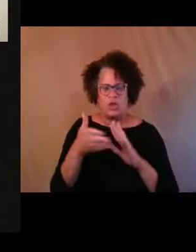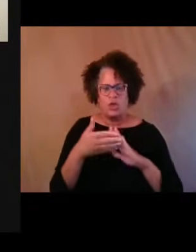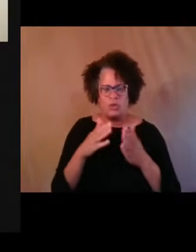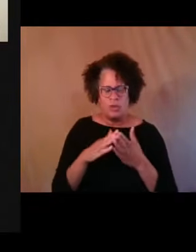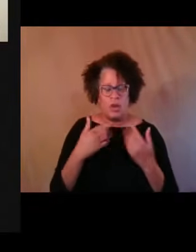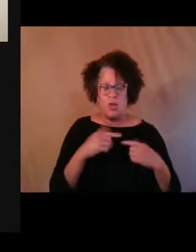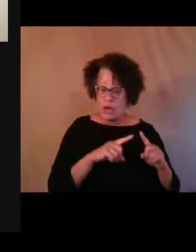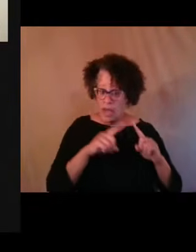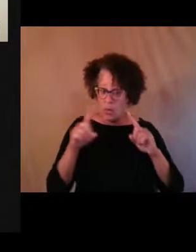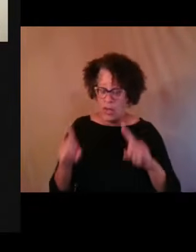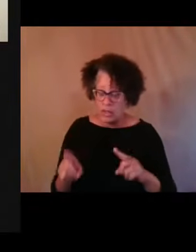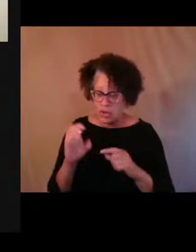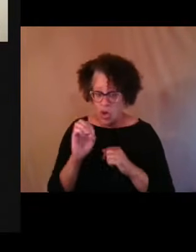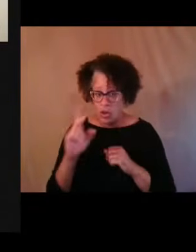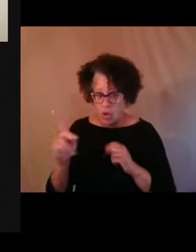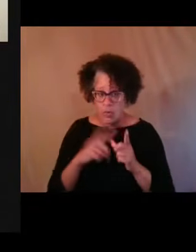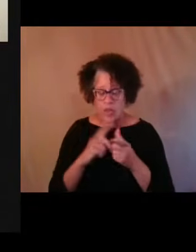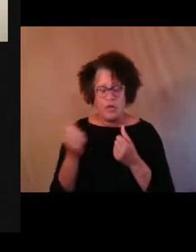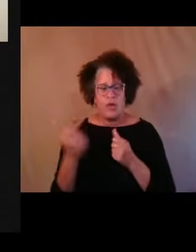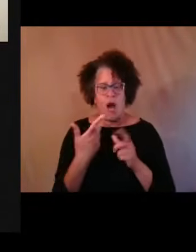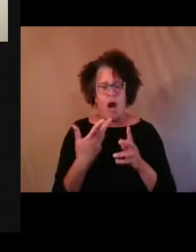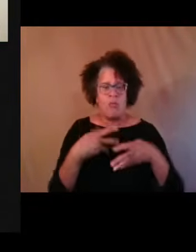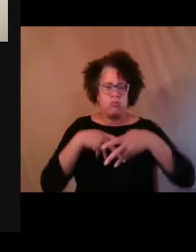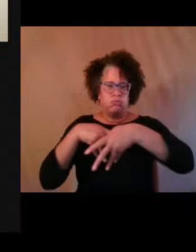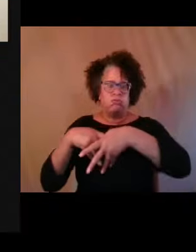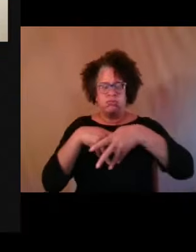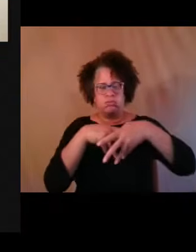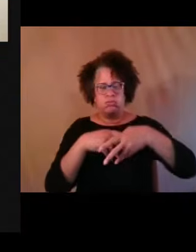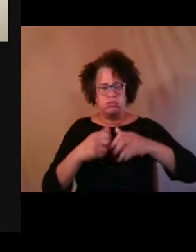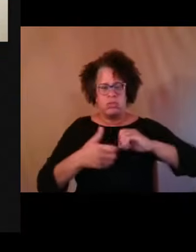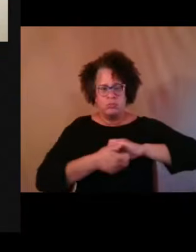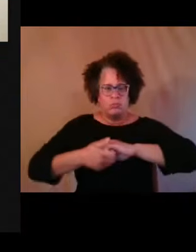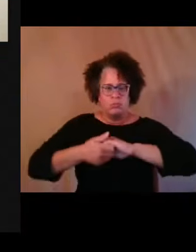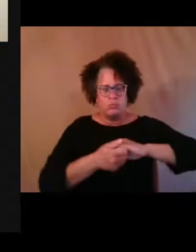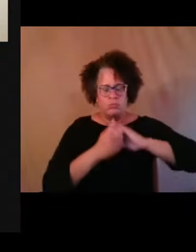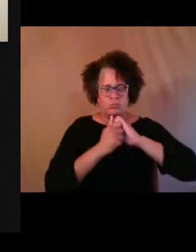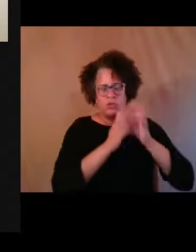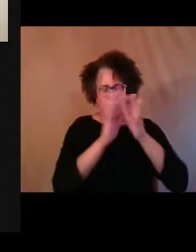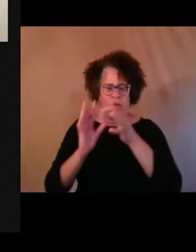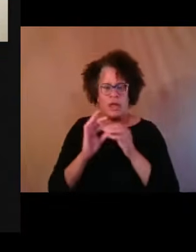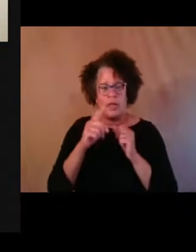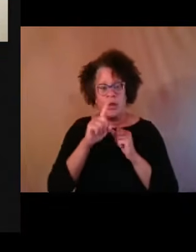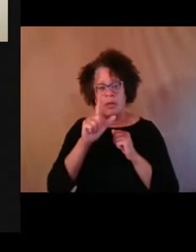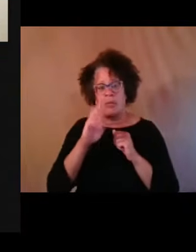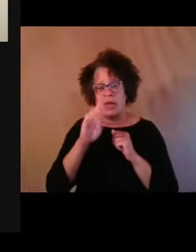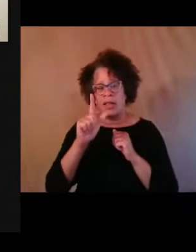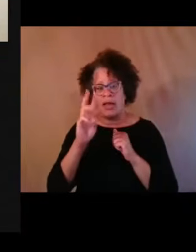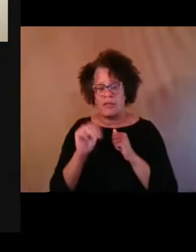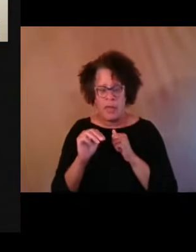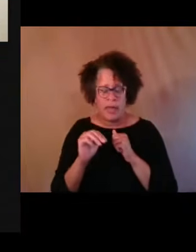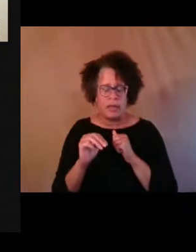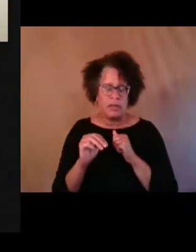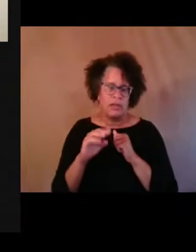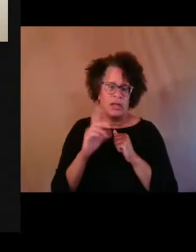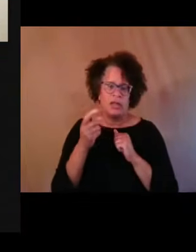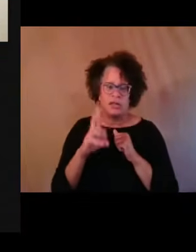and we stood all together, Oklahoma Black Lives Matters, Dr. Sharie Moore was there,